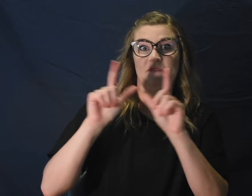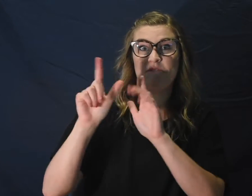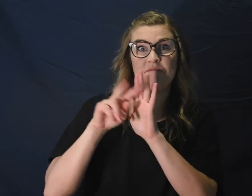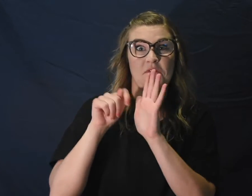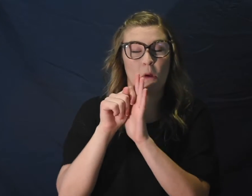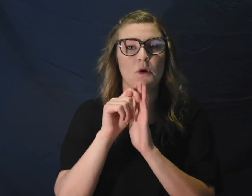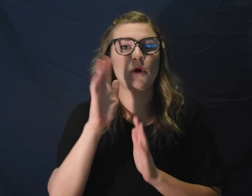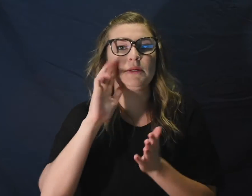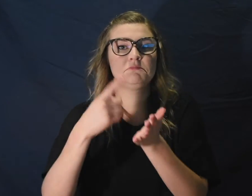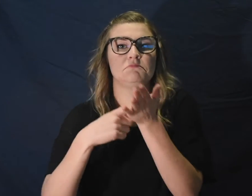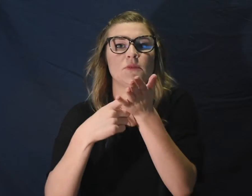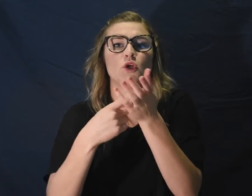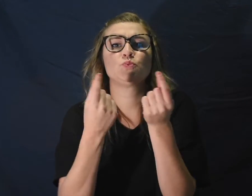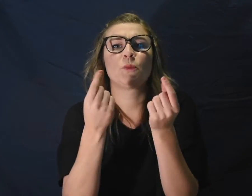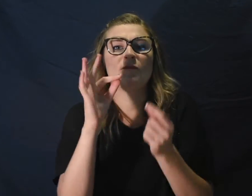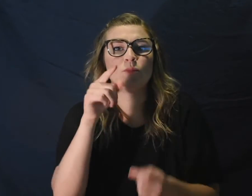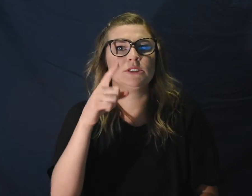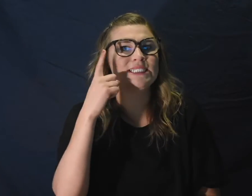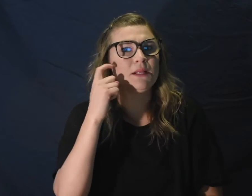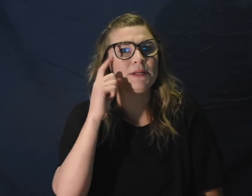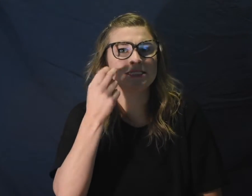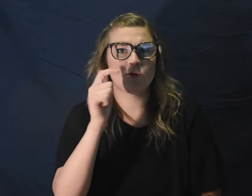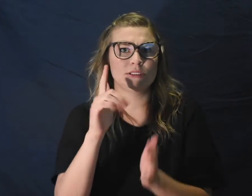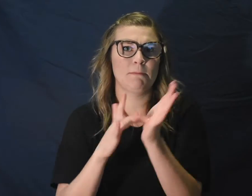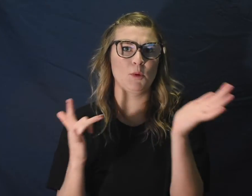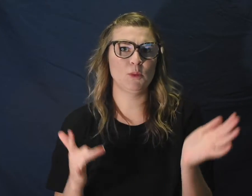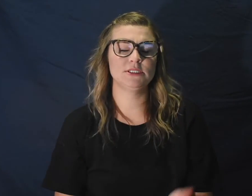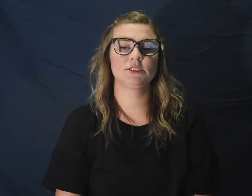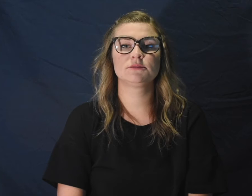Our next video, we will discuss what to do if you suspect sexual abuse.